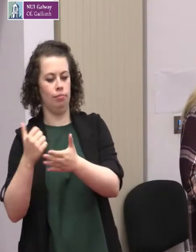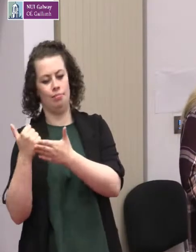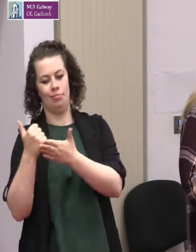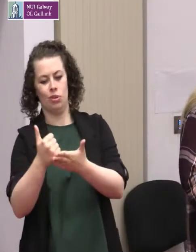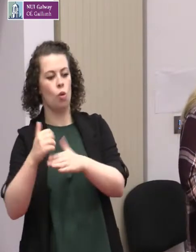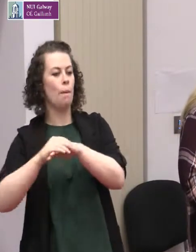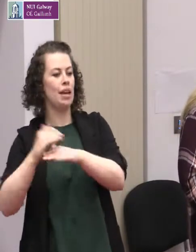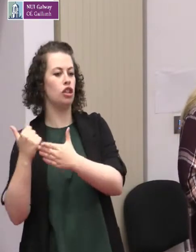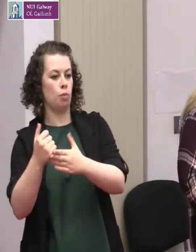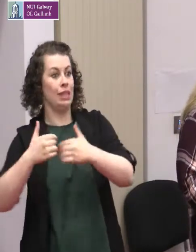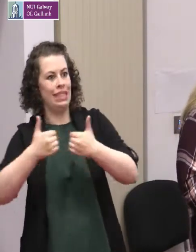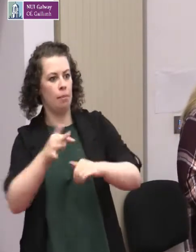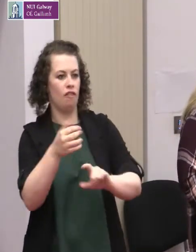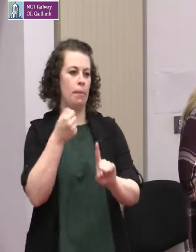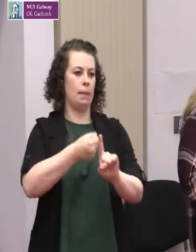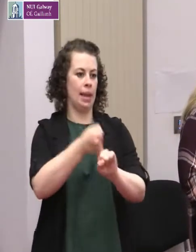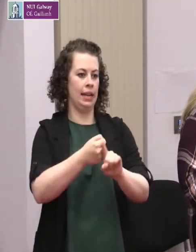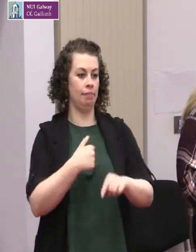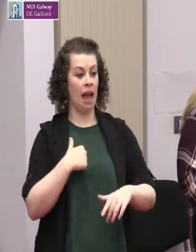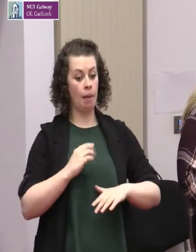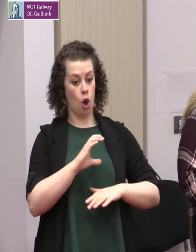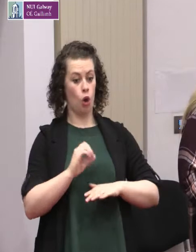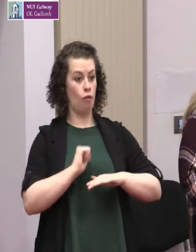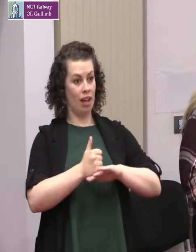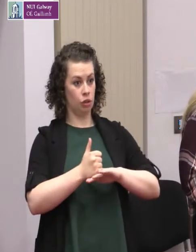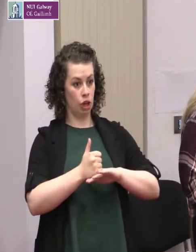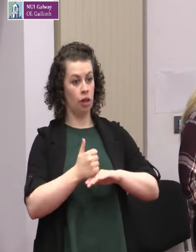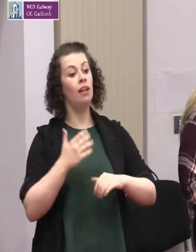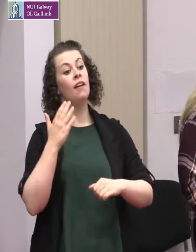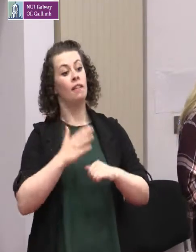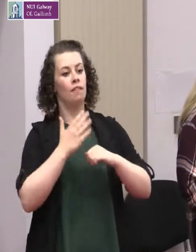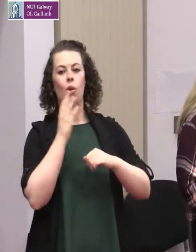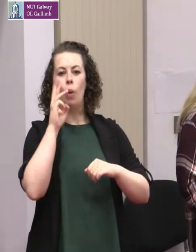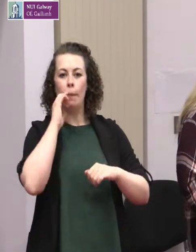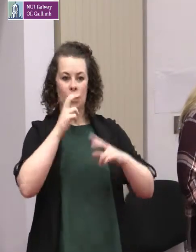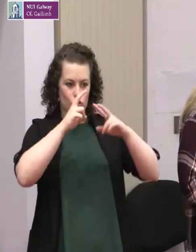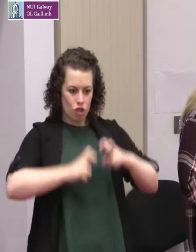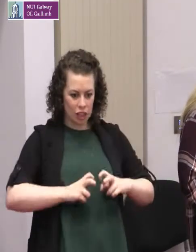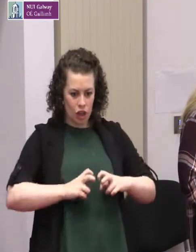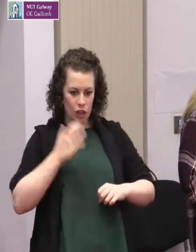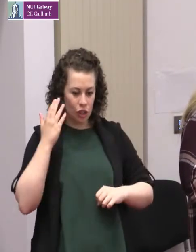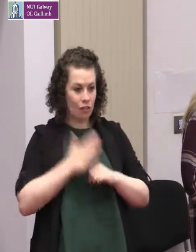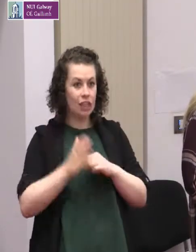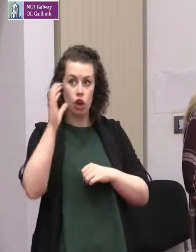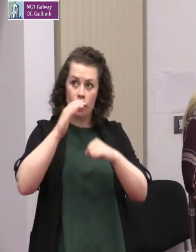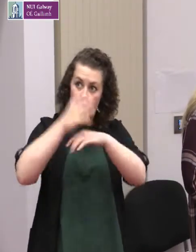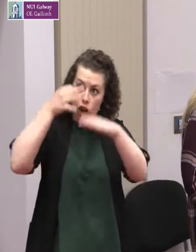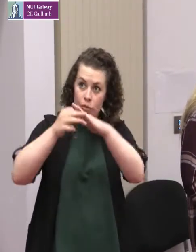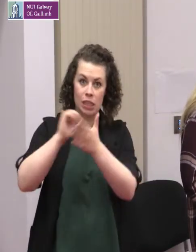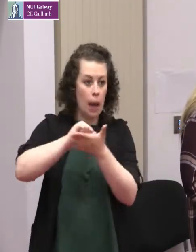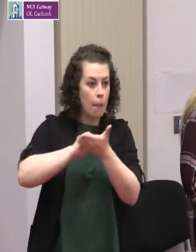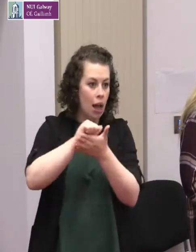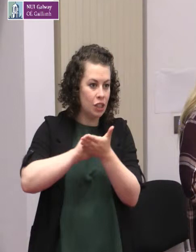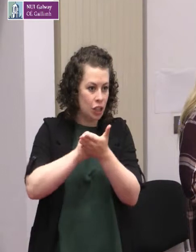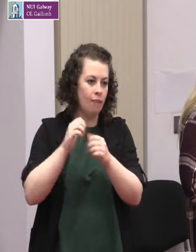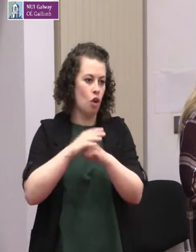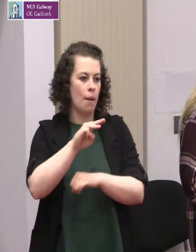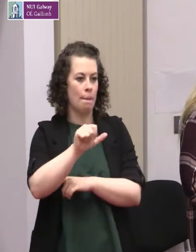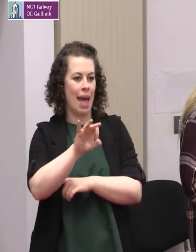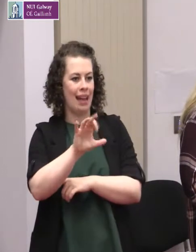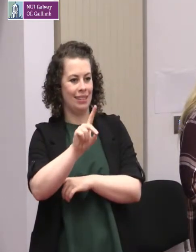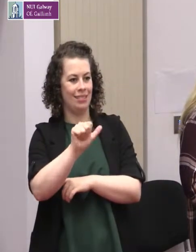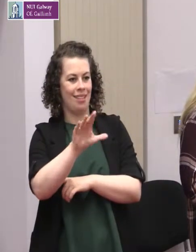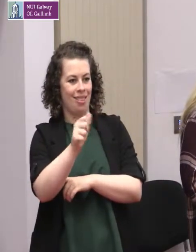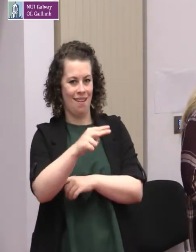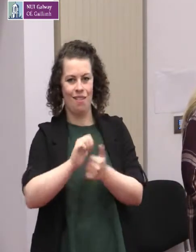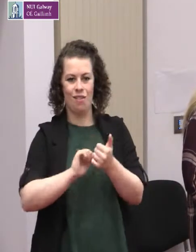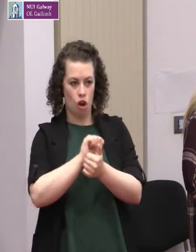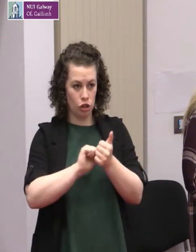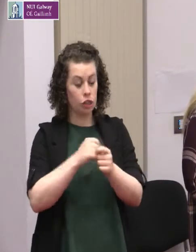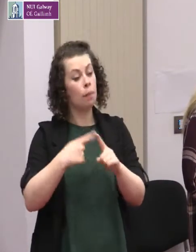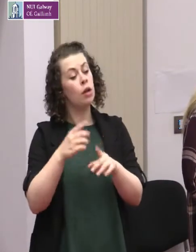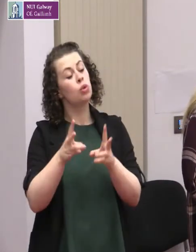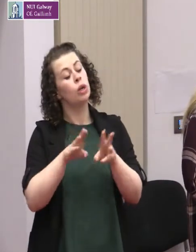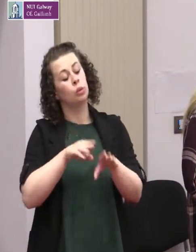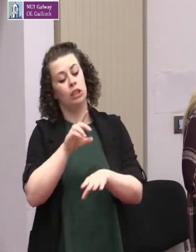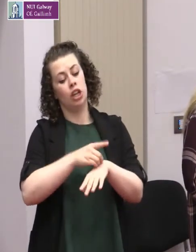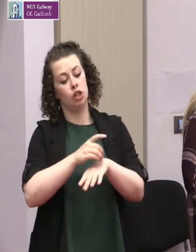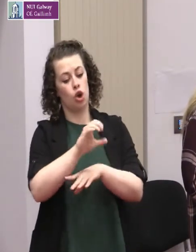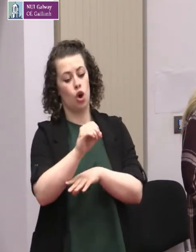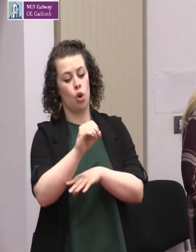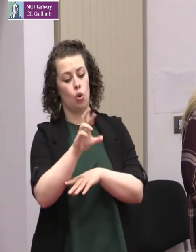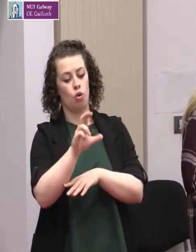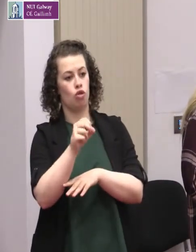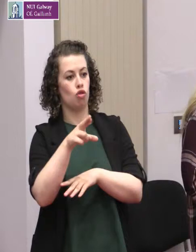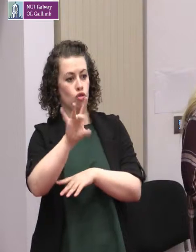I am a co-founder of (unknown term) and I work with a NUIG and the clan project testimony